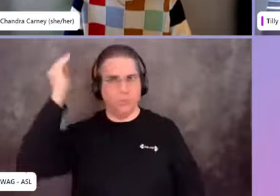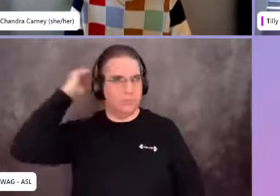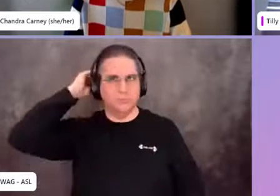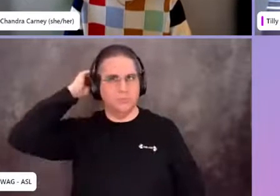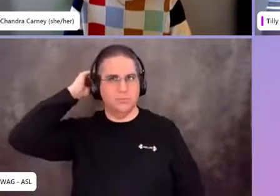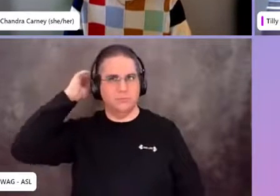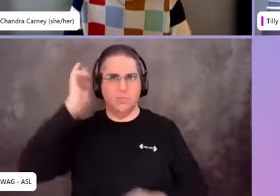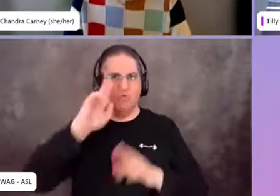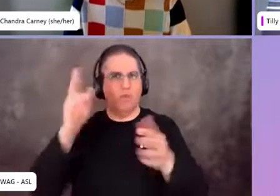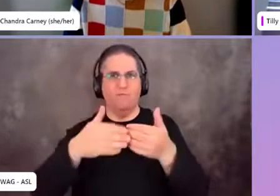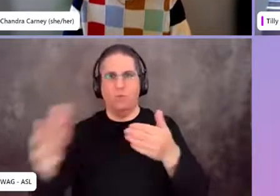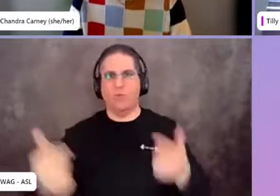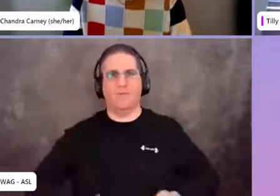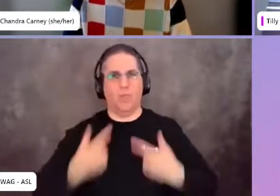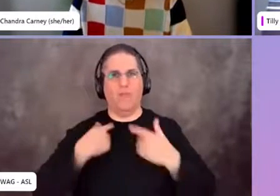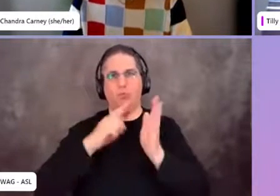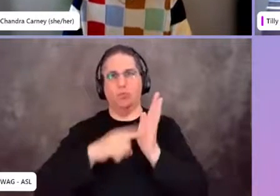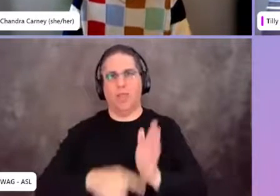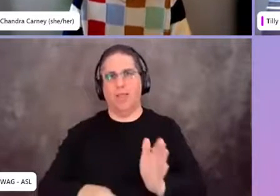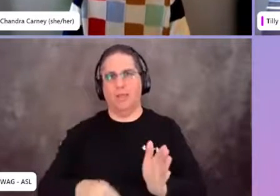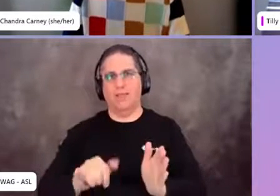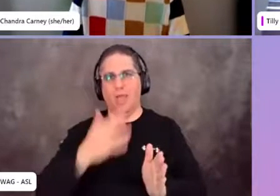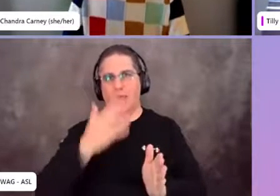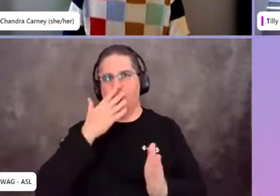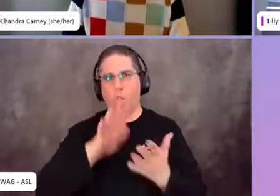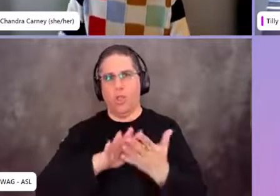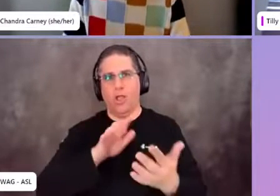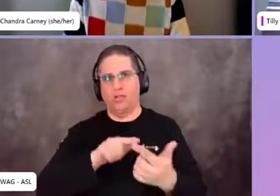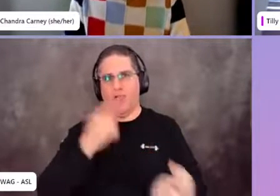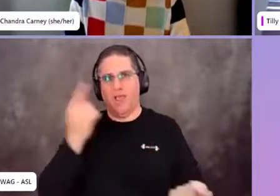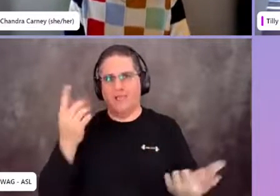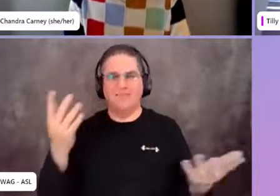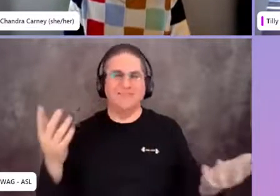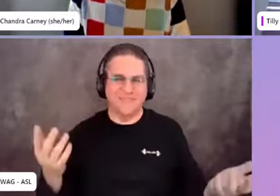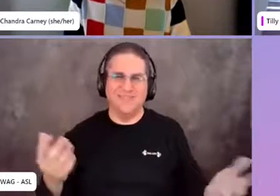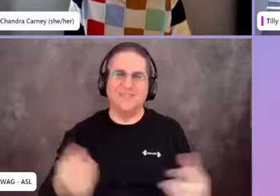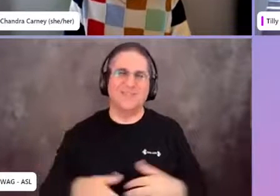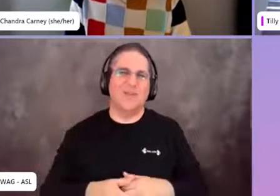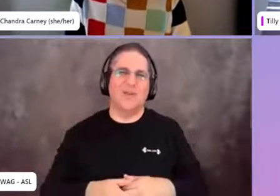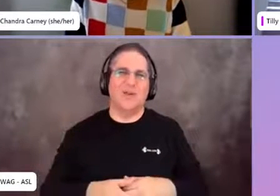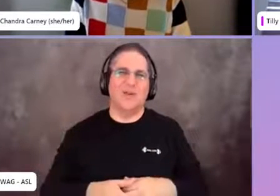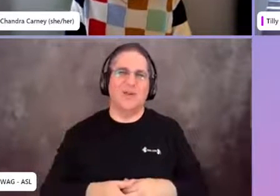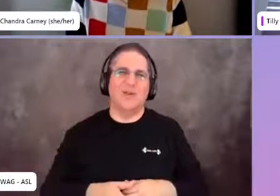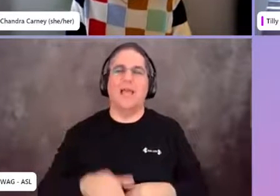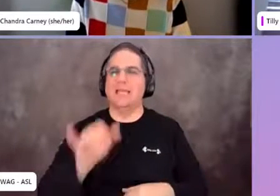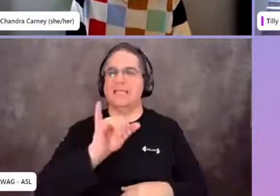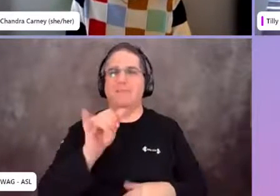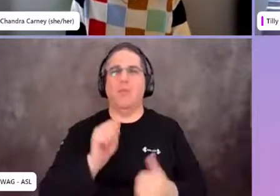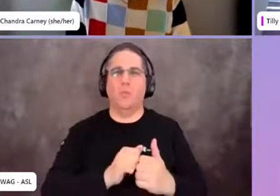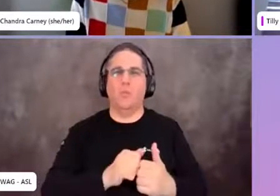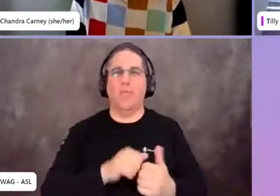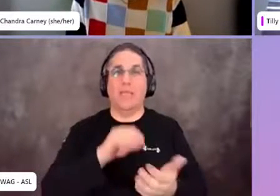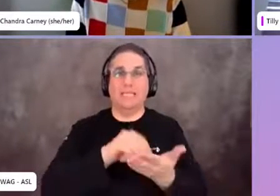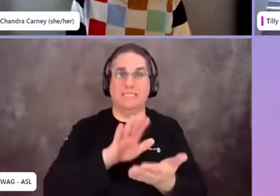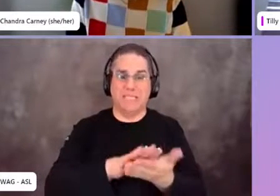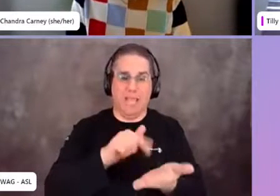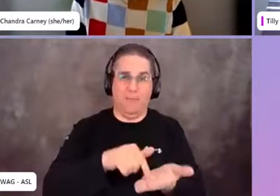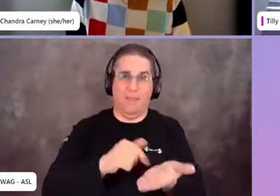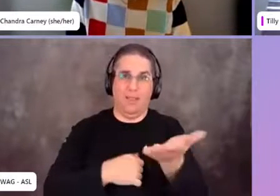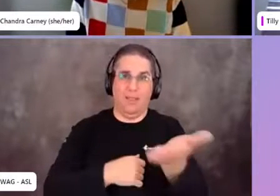be 4.5 / 1 or 3 / 1, it's easy as a designer to keep checking it and you know for